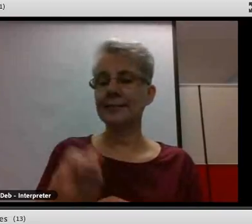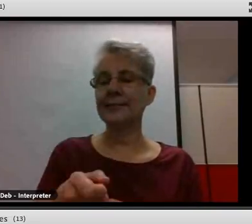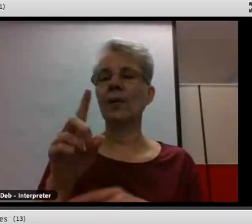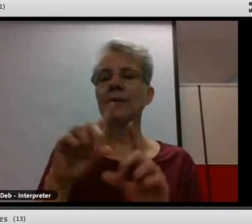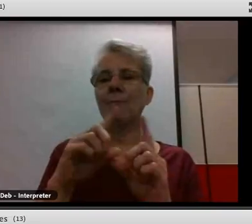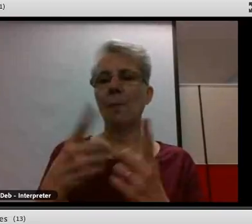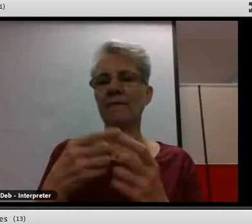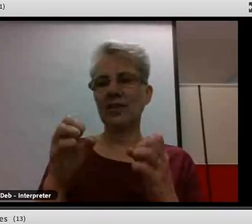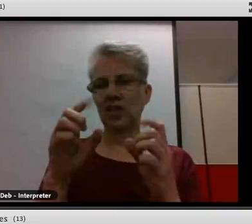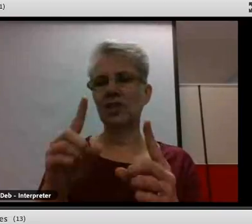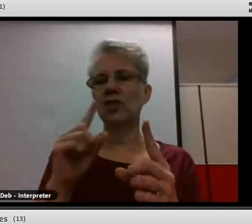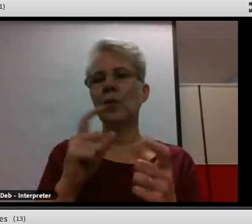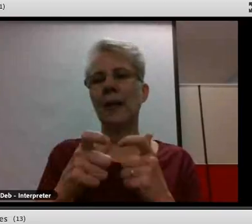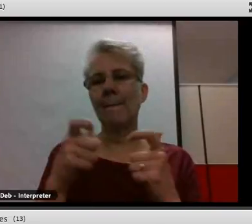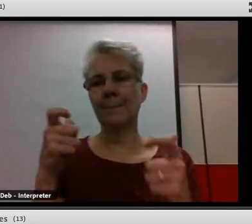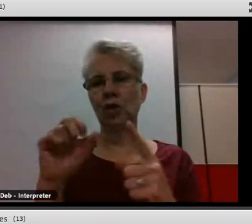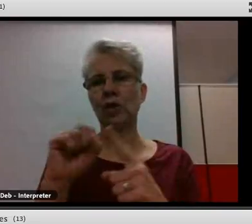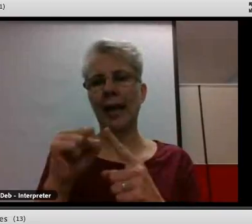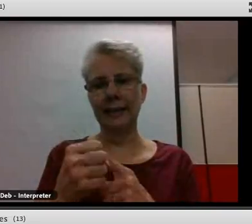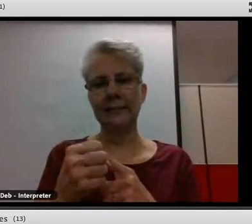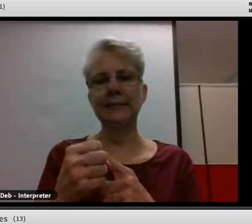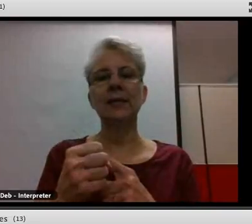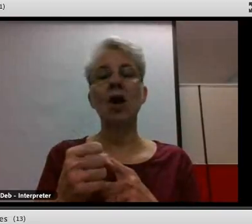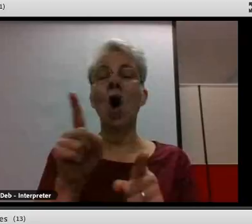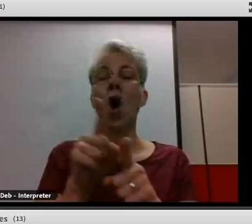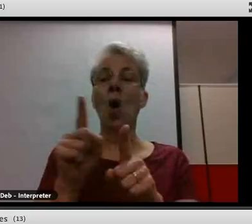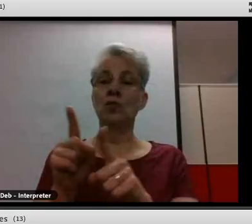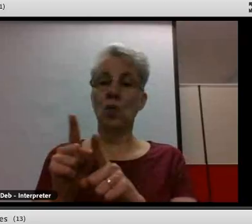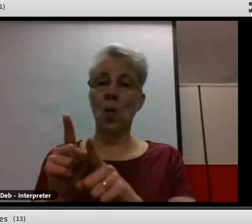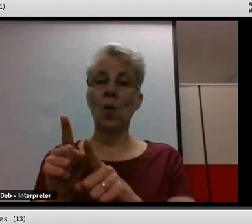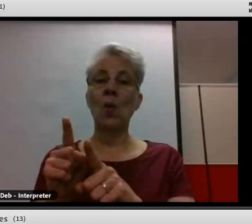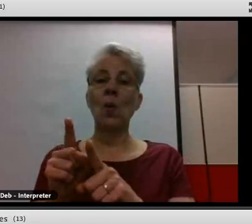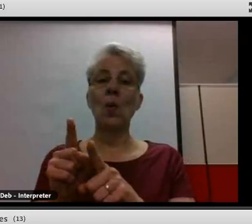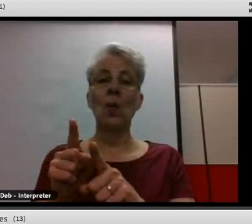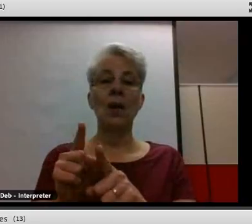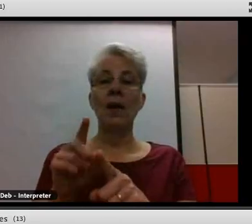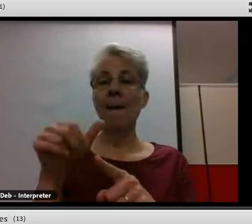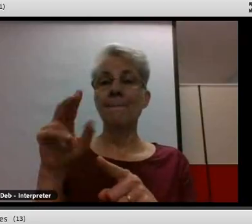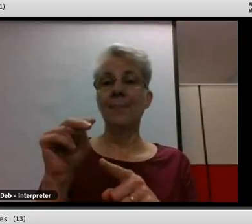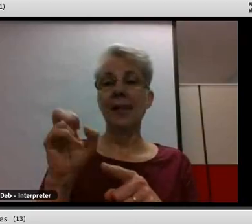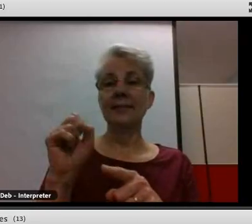those kind of things are universal design. They take into account accessibility,